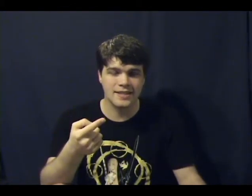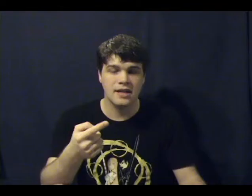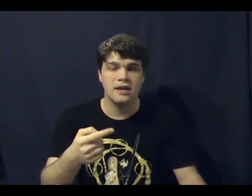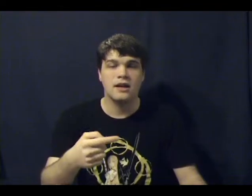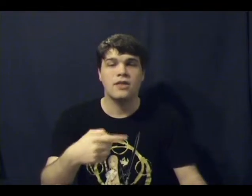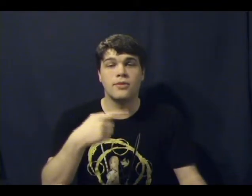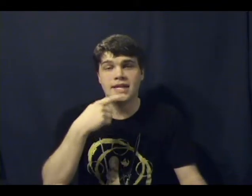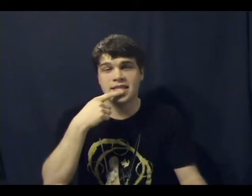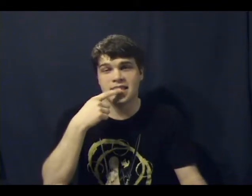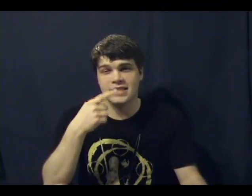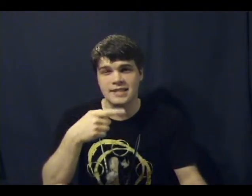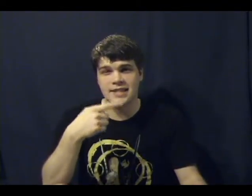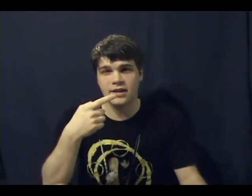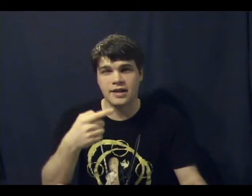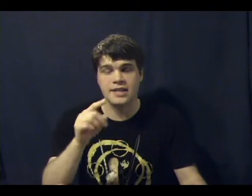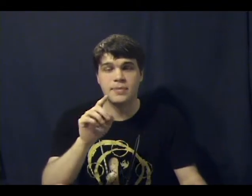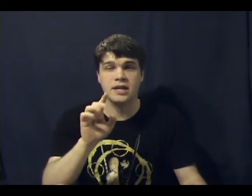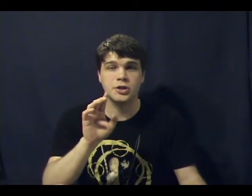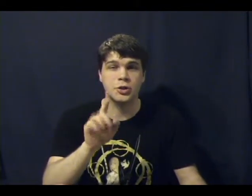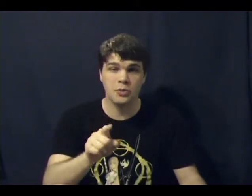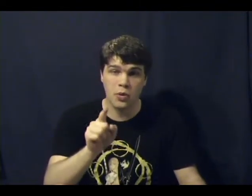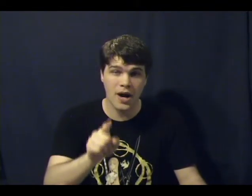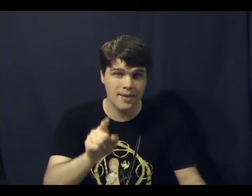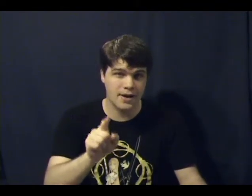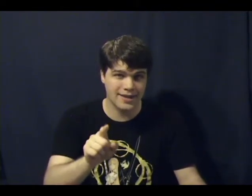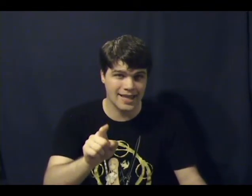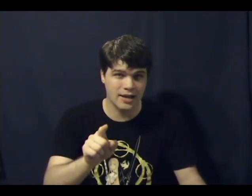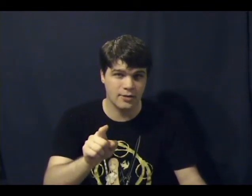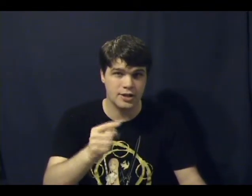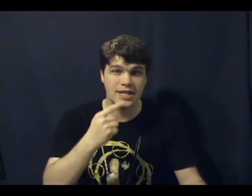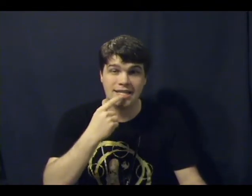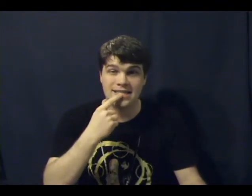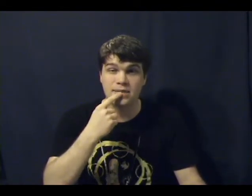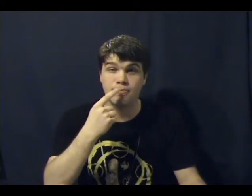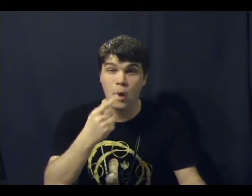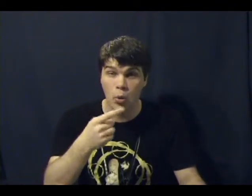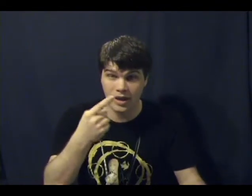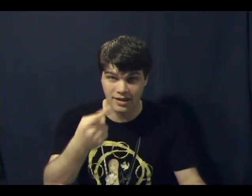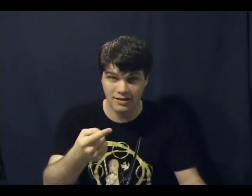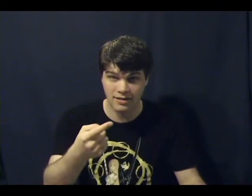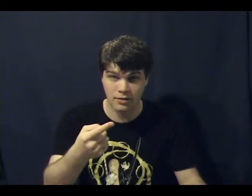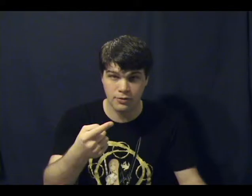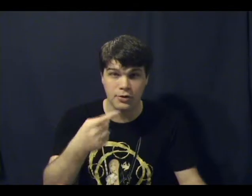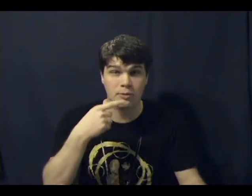The reason this is hearing is because your primary language is spoken through